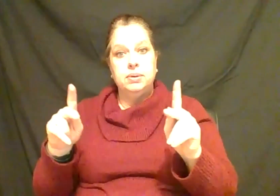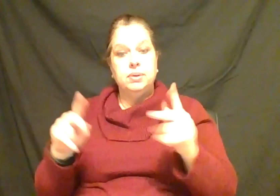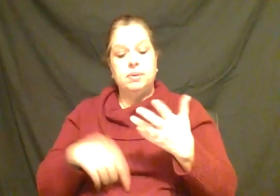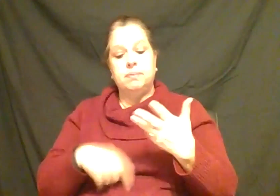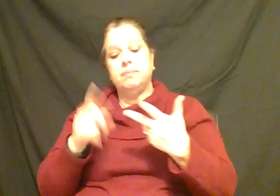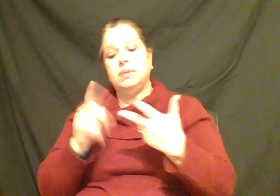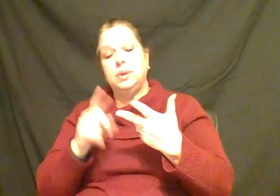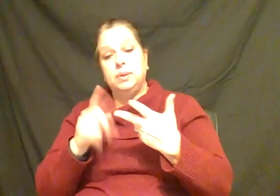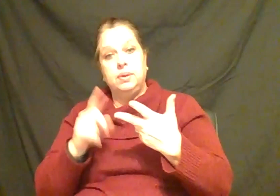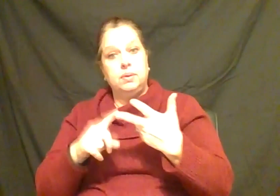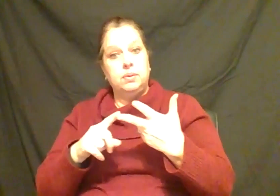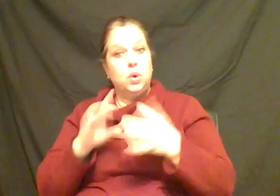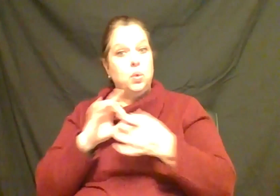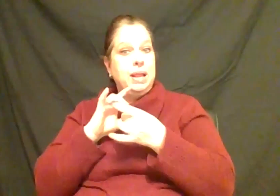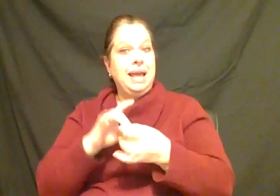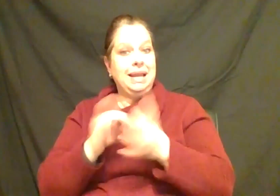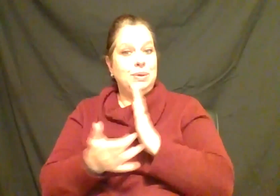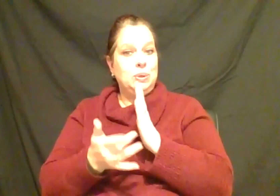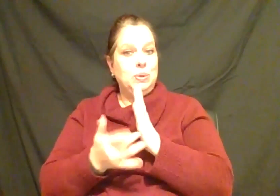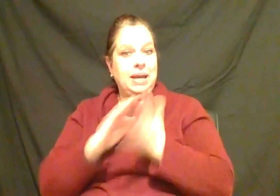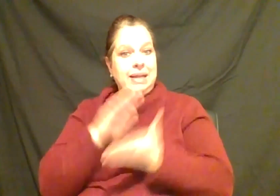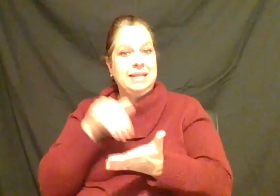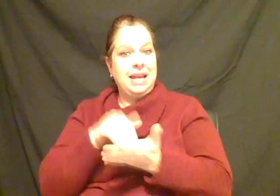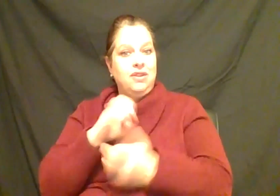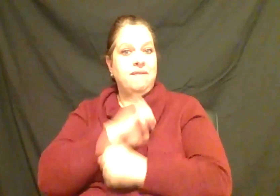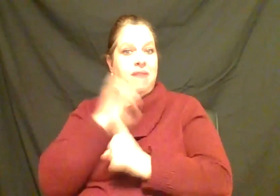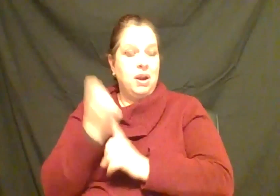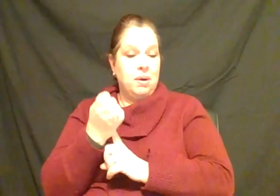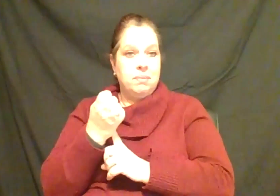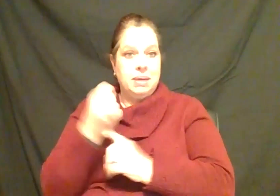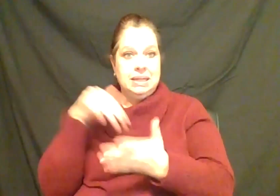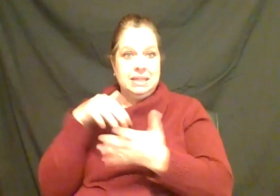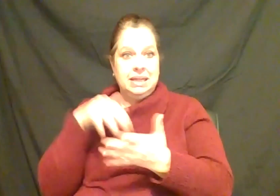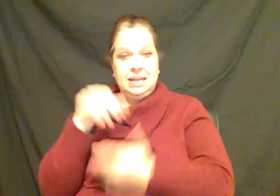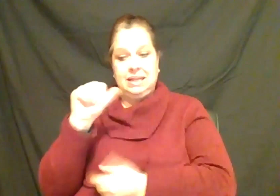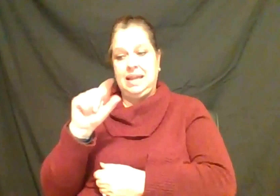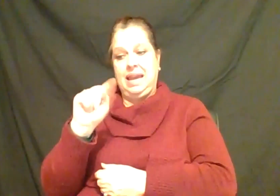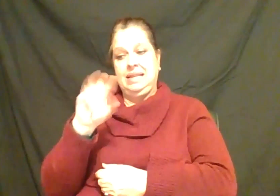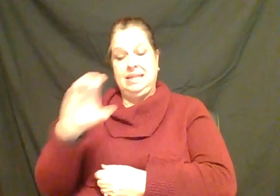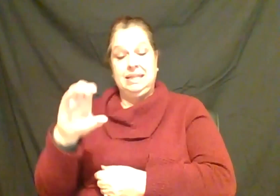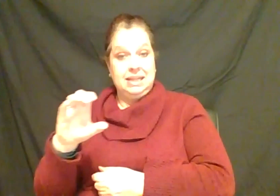related to our tech center environmental studies program atc we will have students who want to earn